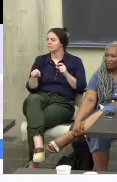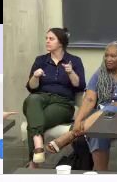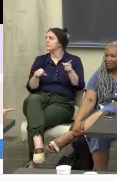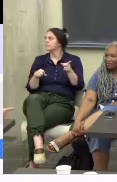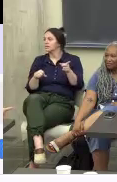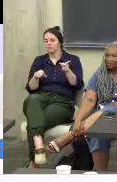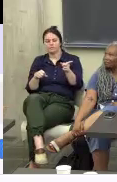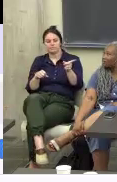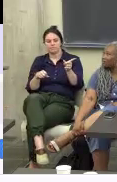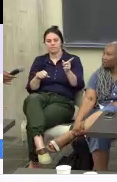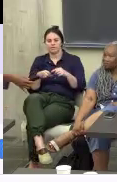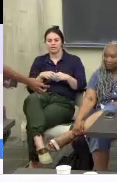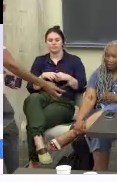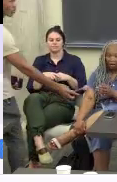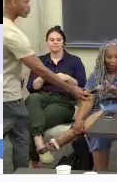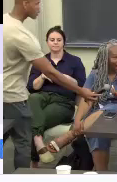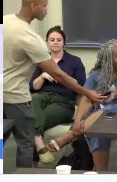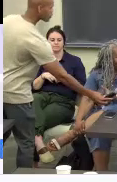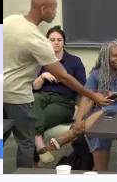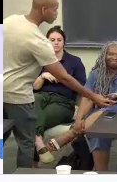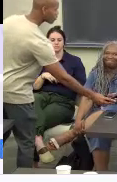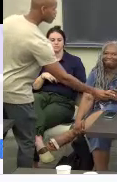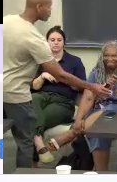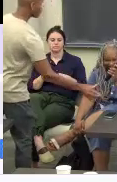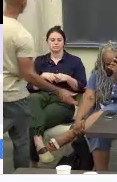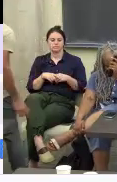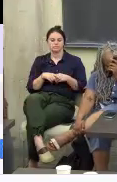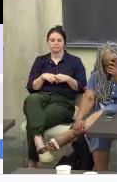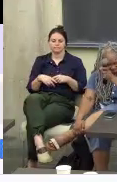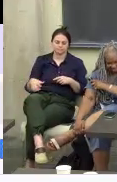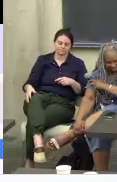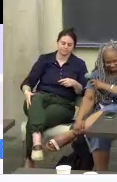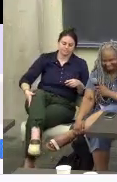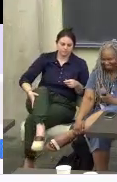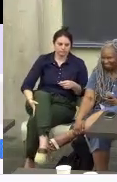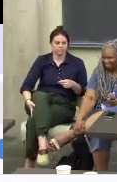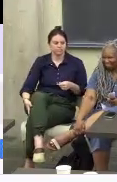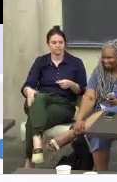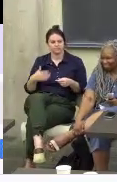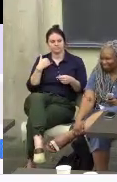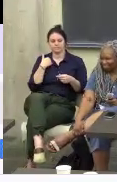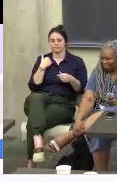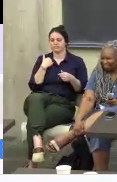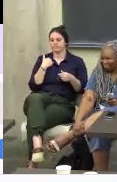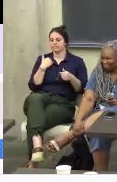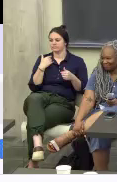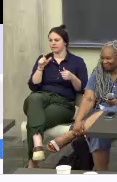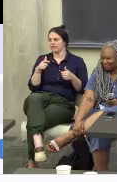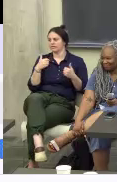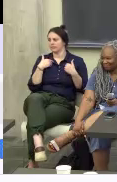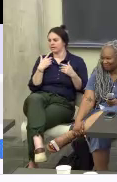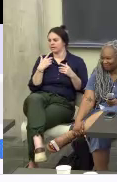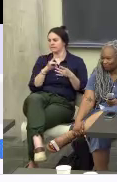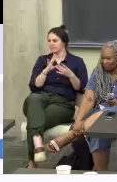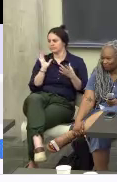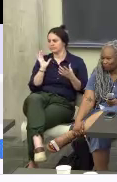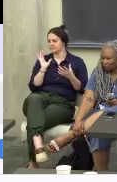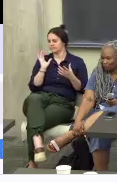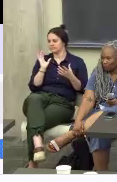there has to be this connect where If the public sector I think can drive a lot of it because